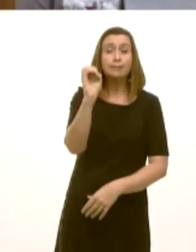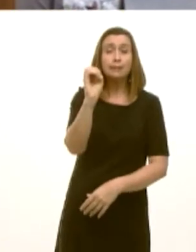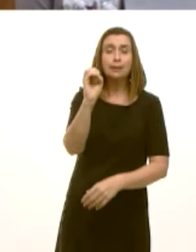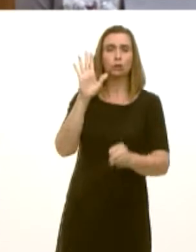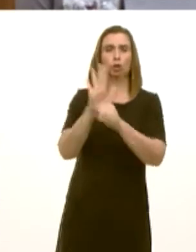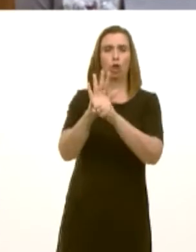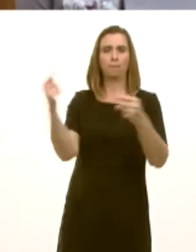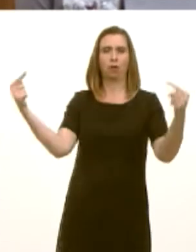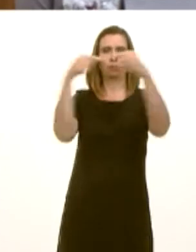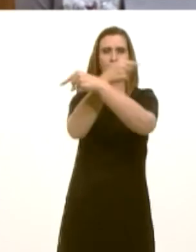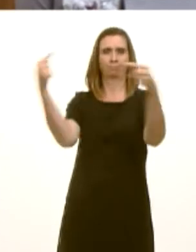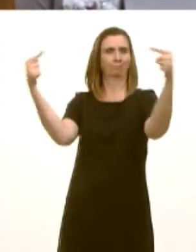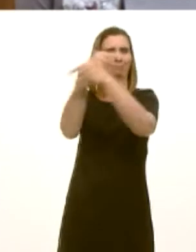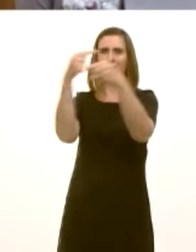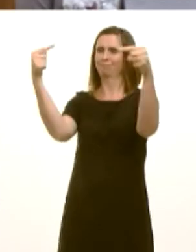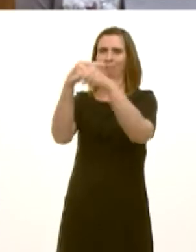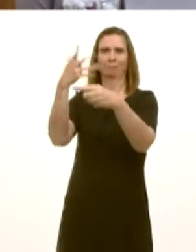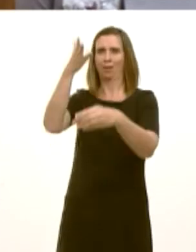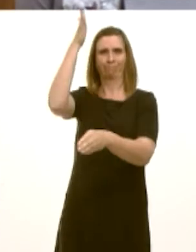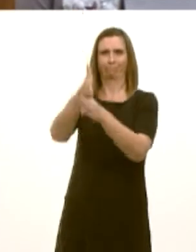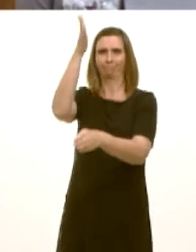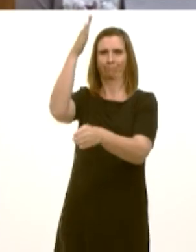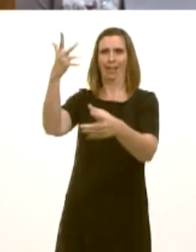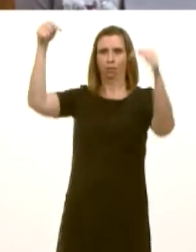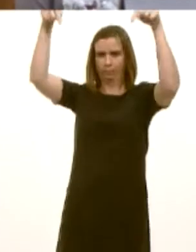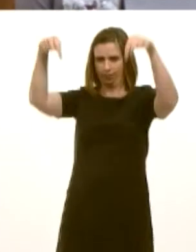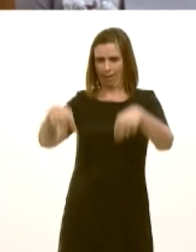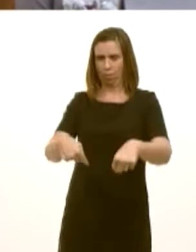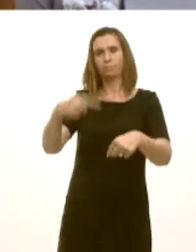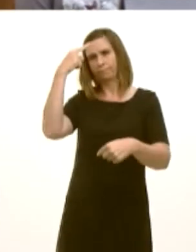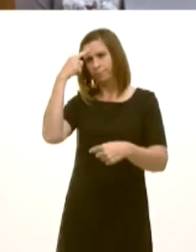But itís correct to say that we also need to look carefully at cross-valley transport